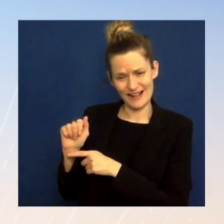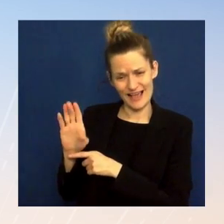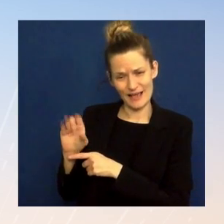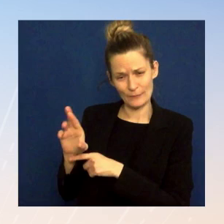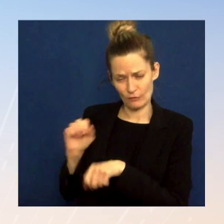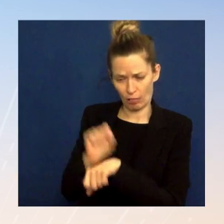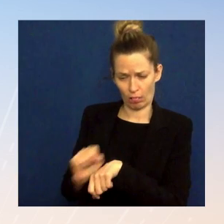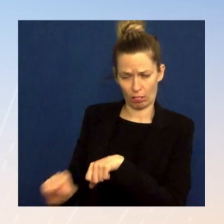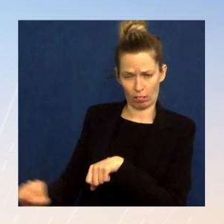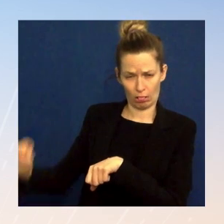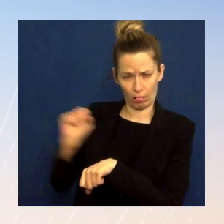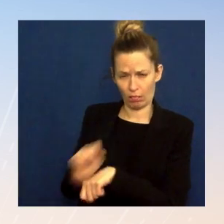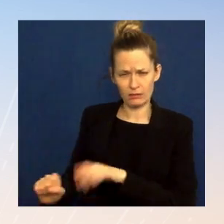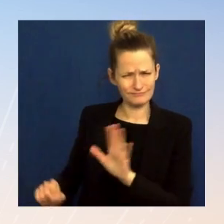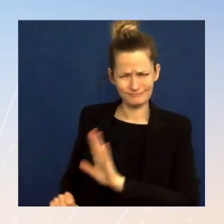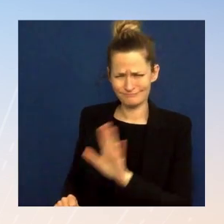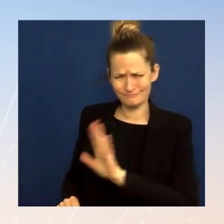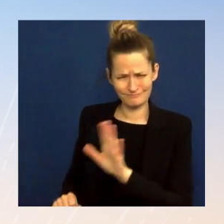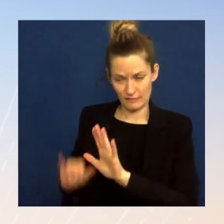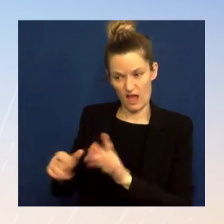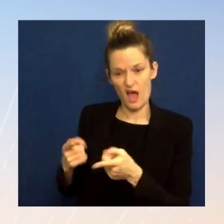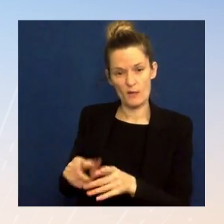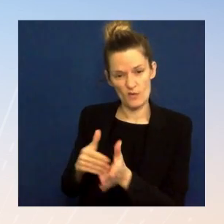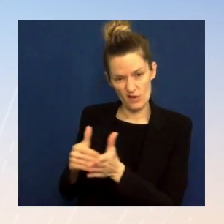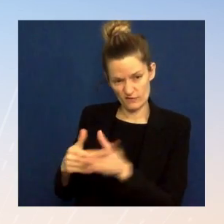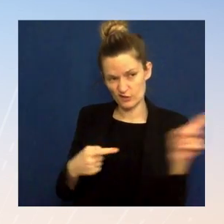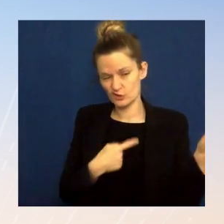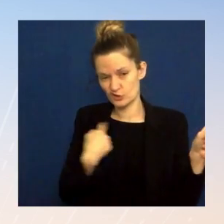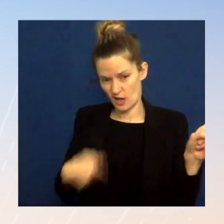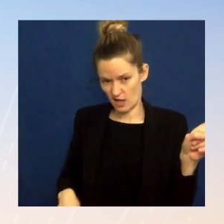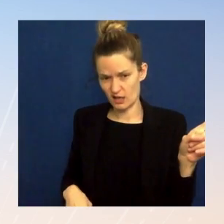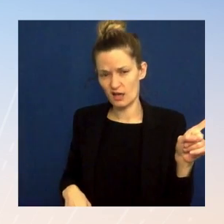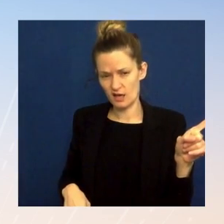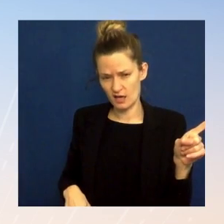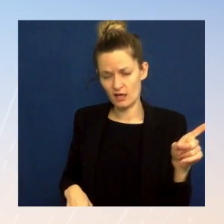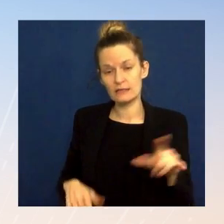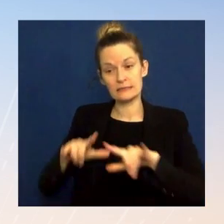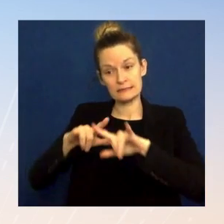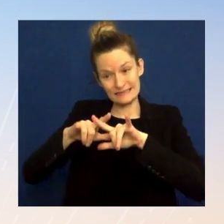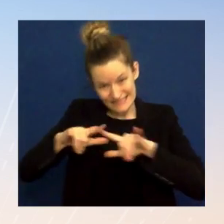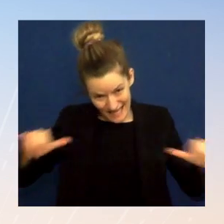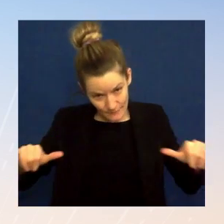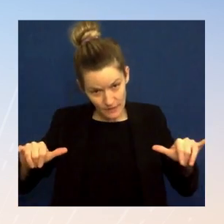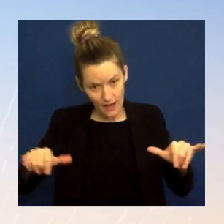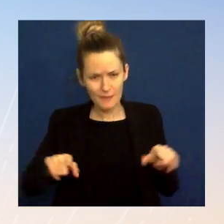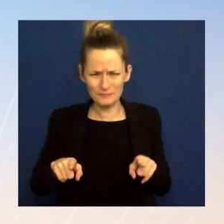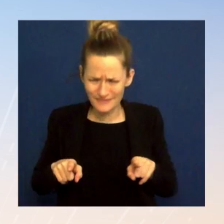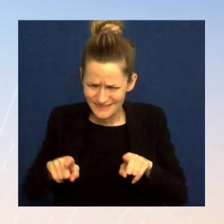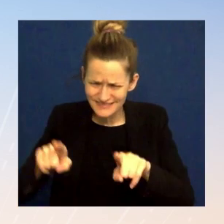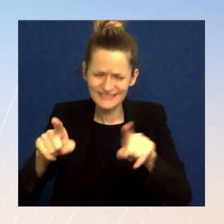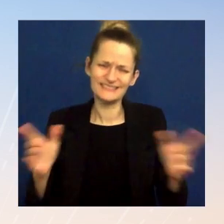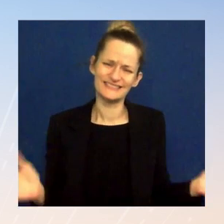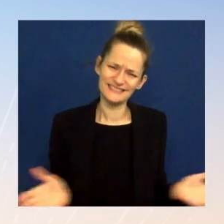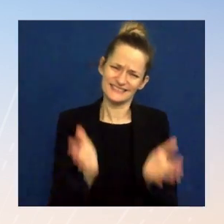and at the same time cultivate and develop a robust, resilient, and effective solar supply chain.